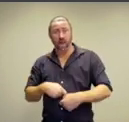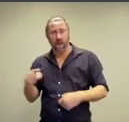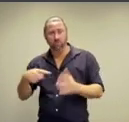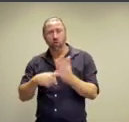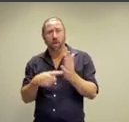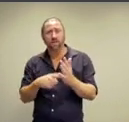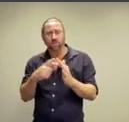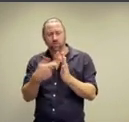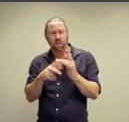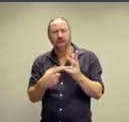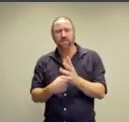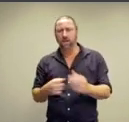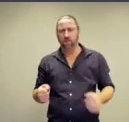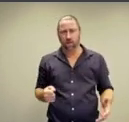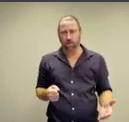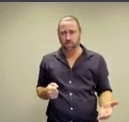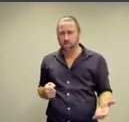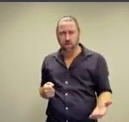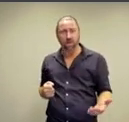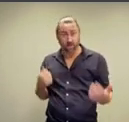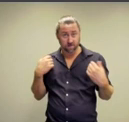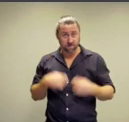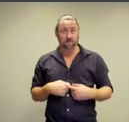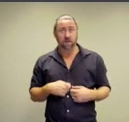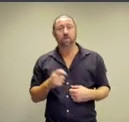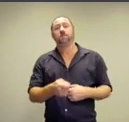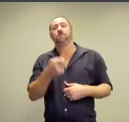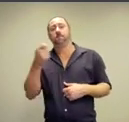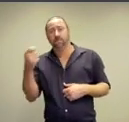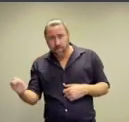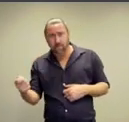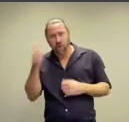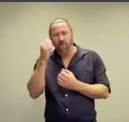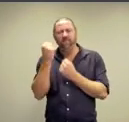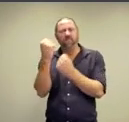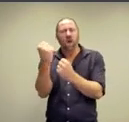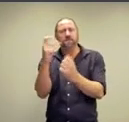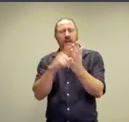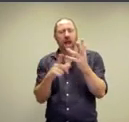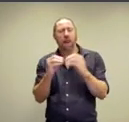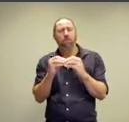like I said, there's so many people we can think of but, another you know, notable one that comes to mind is